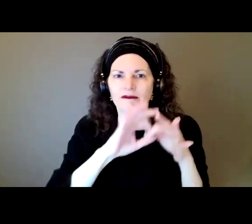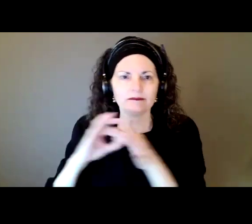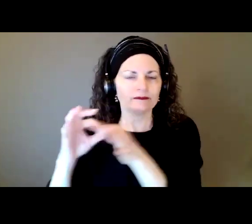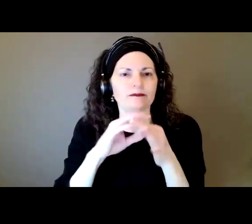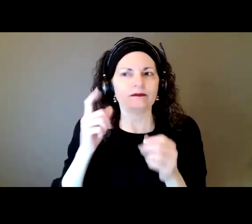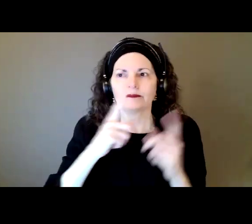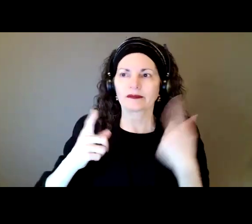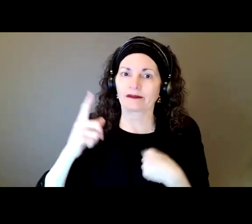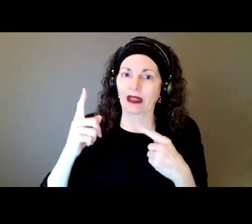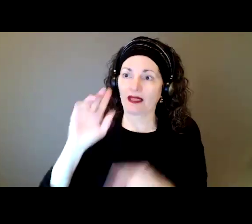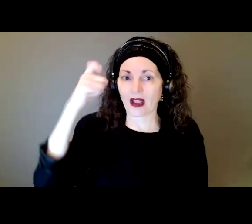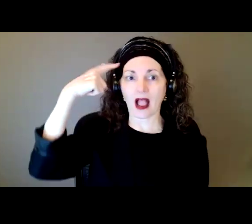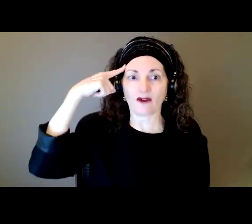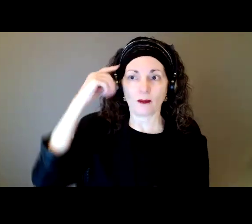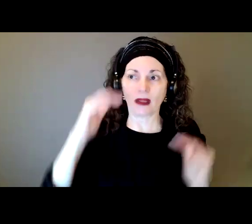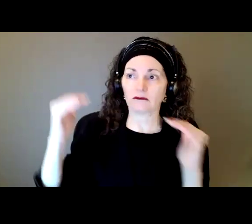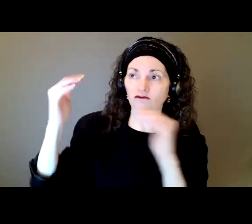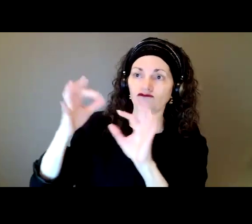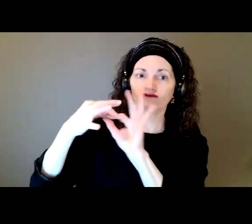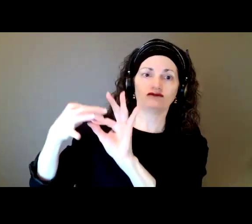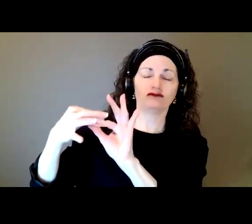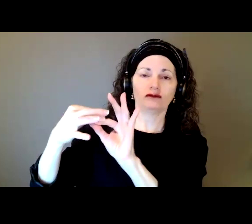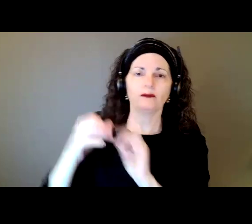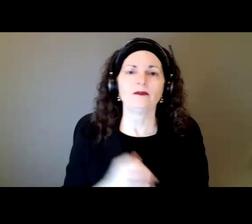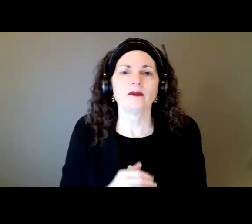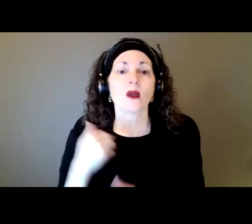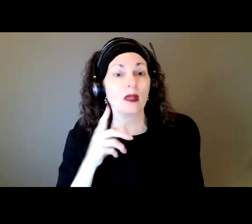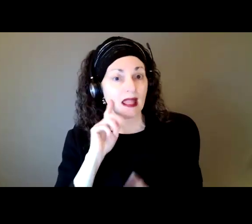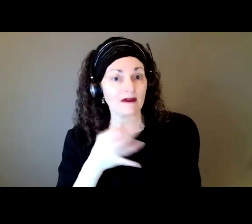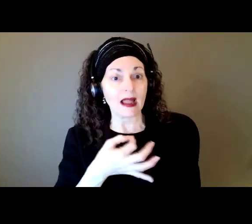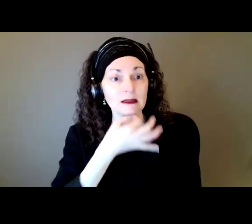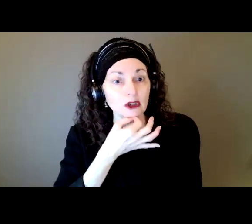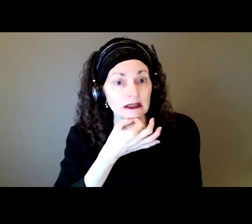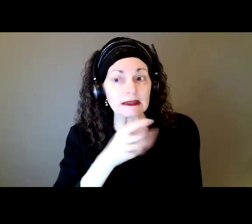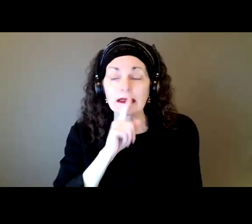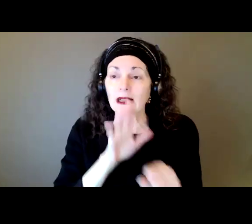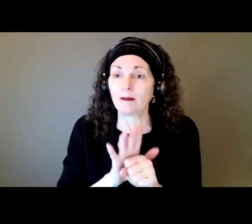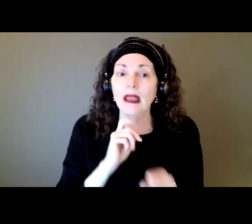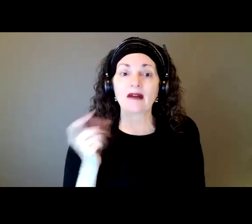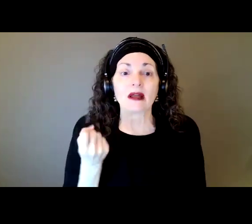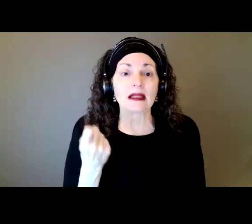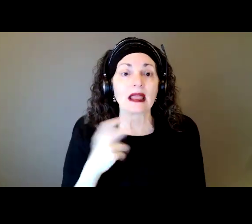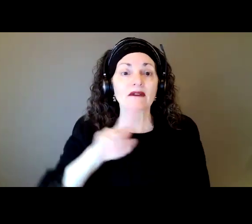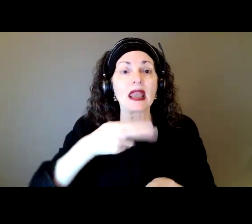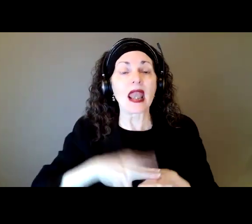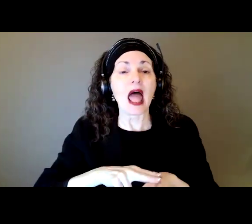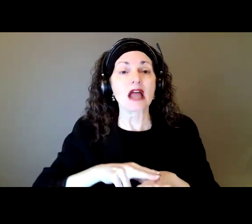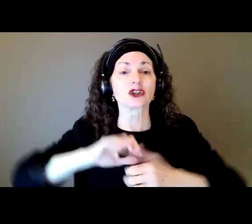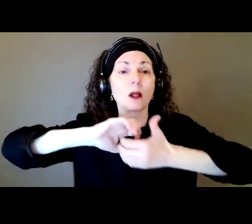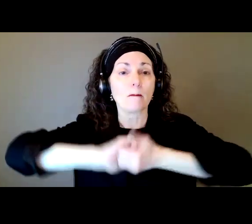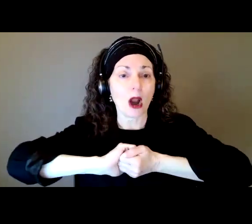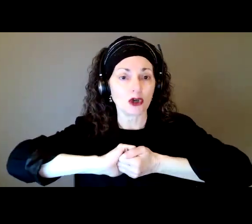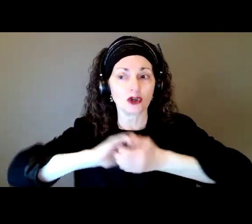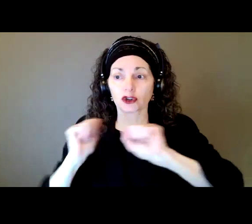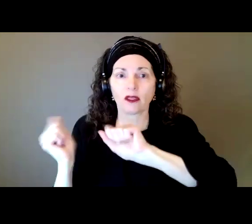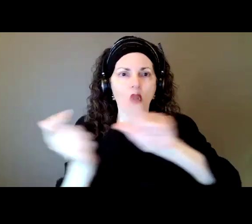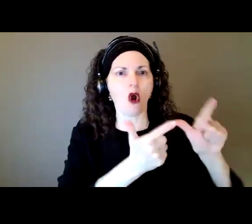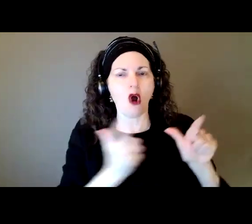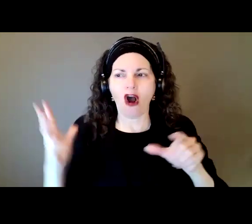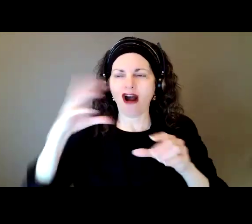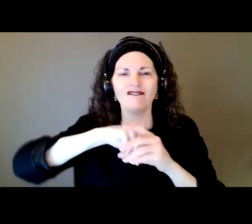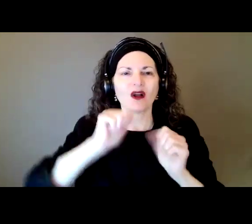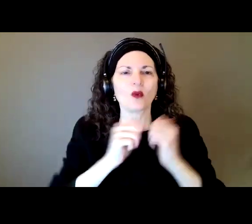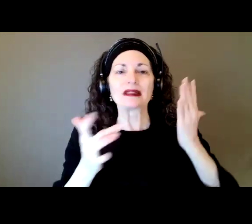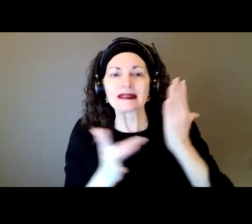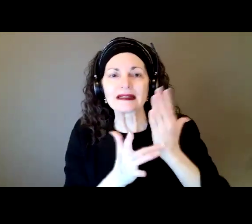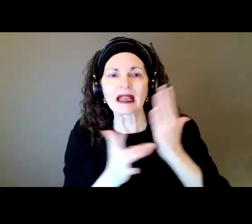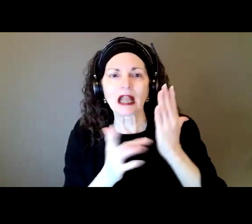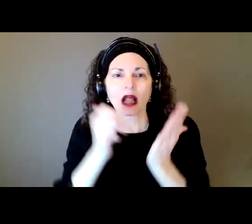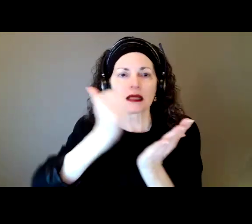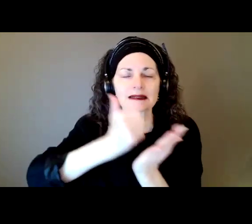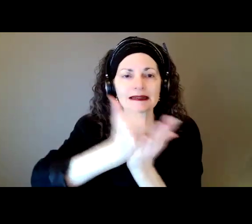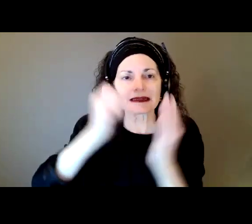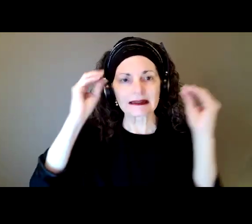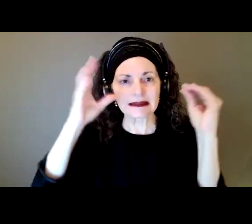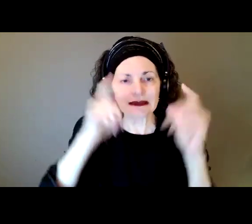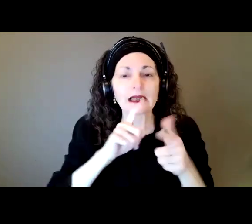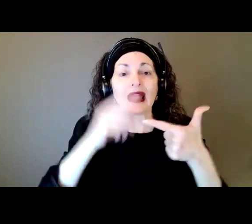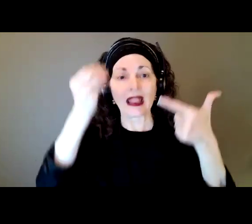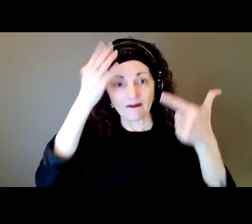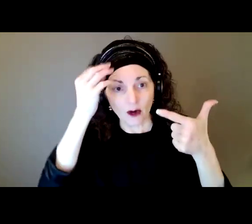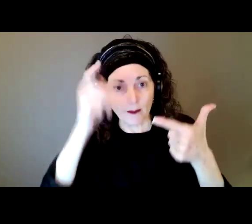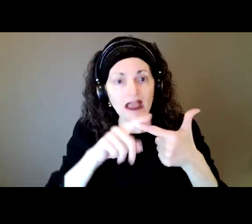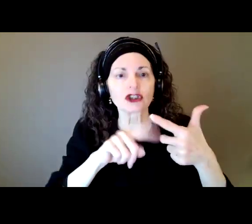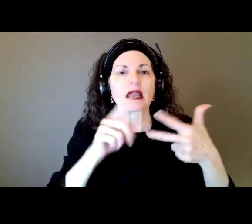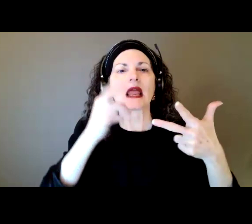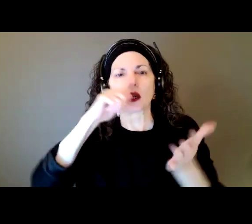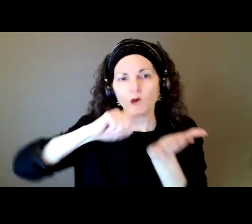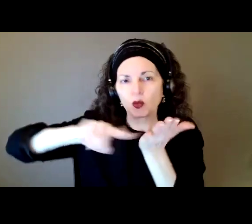The Center will also benefit from the tremendous expertise and commitment of 11 national partners, who are all engaged in providing technical assistance, information, and research to support our joint goals for systems change.